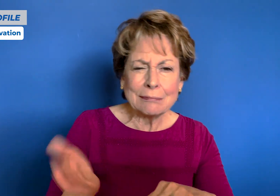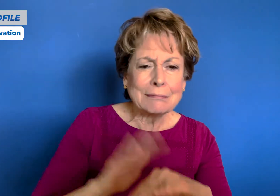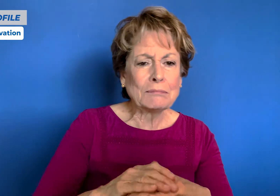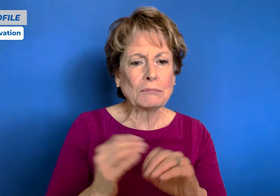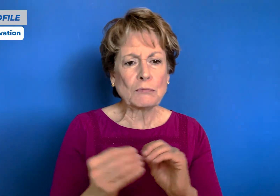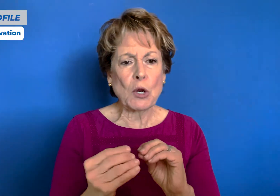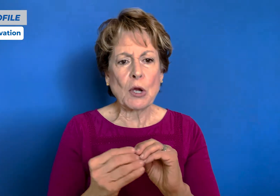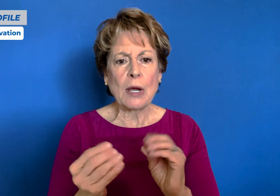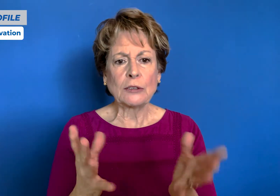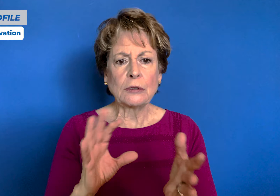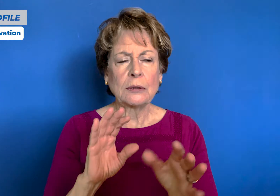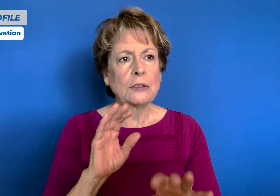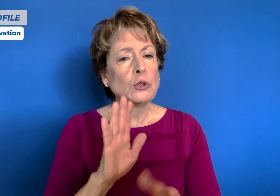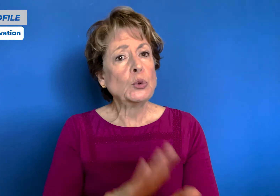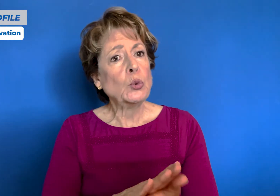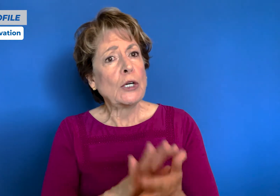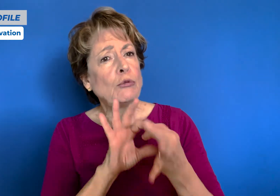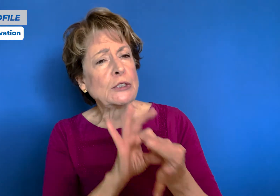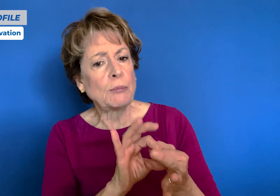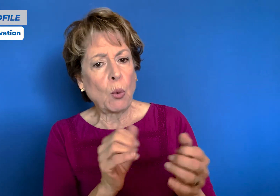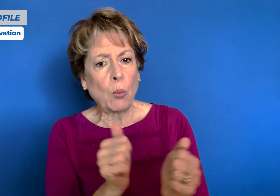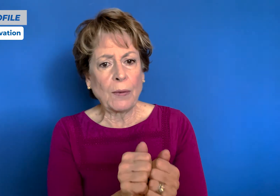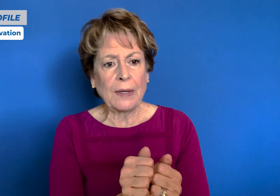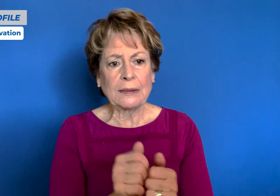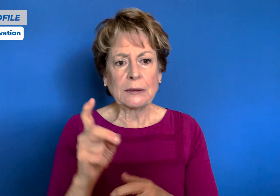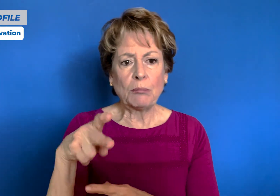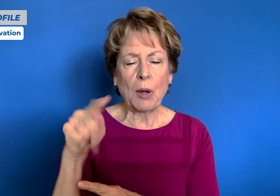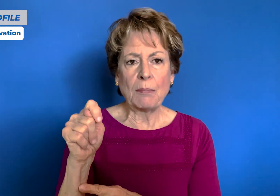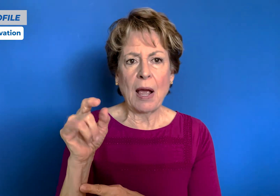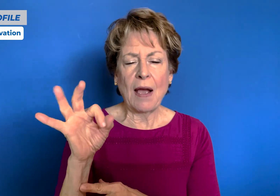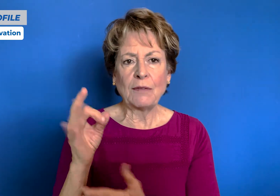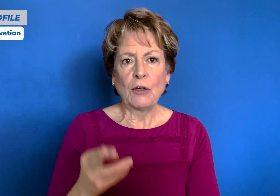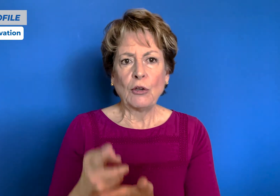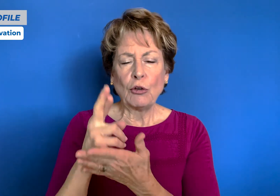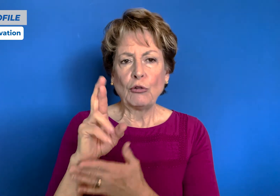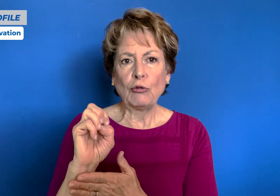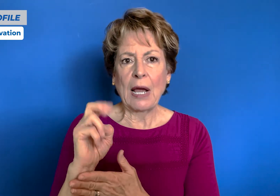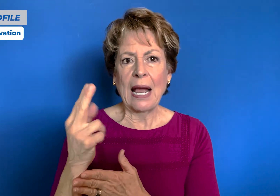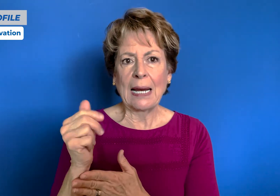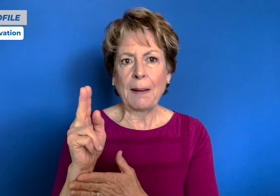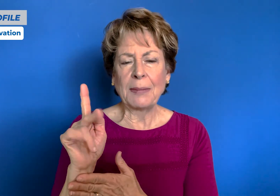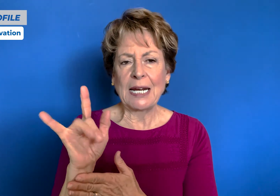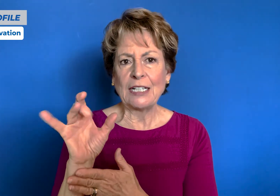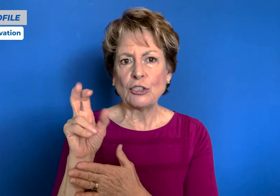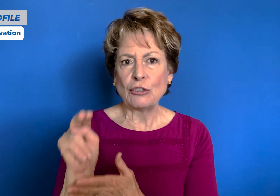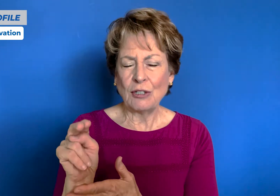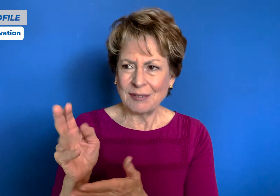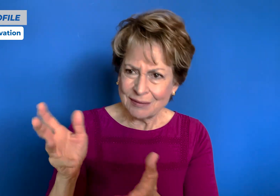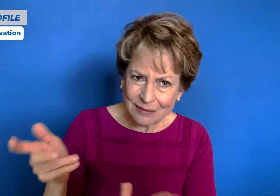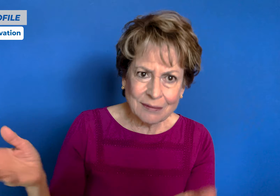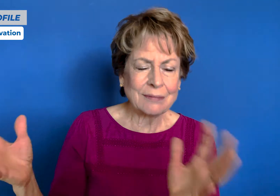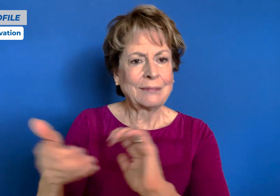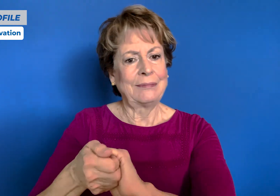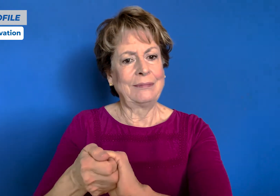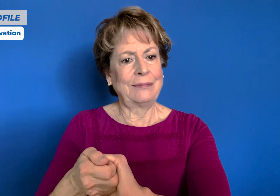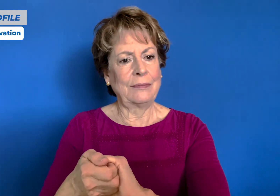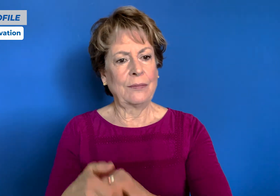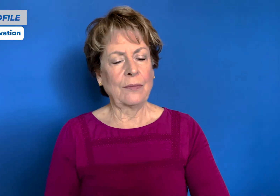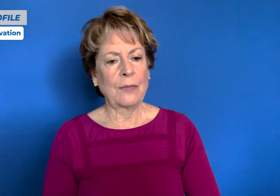Strengthen the school’s relationship with the Department of Rehabilitation.